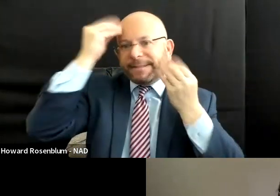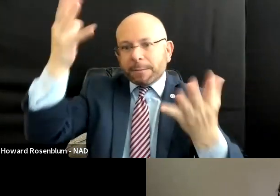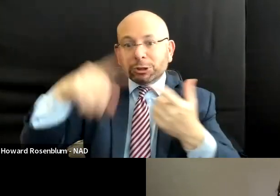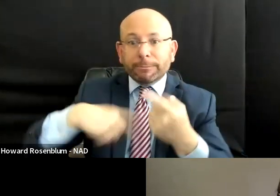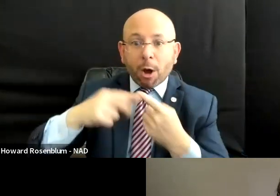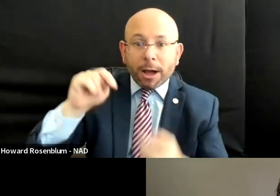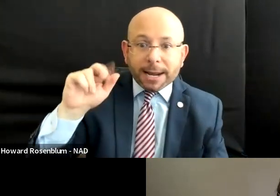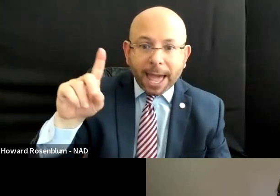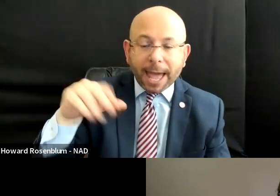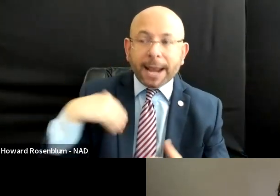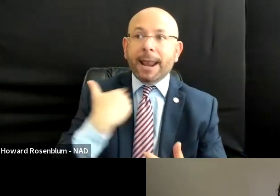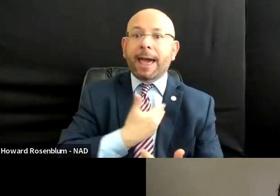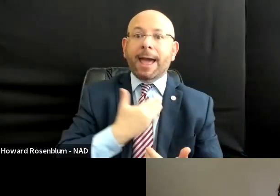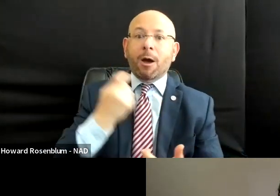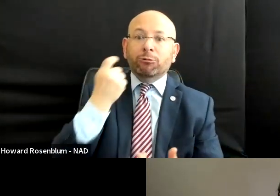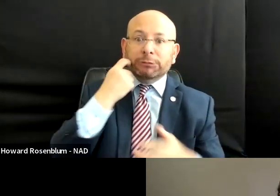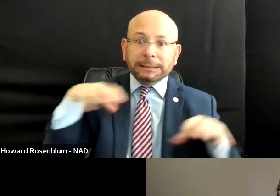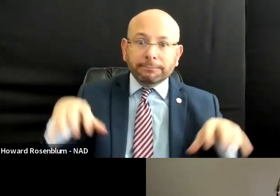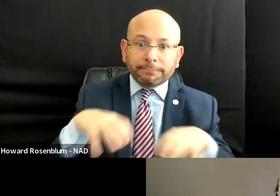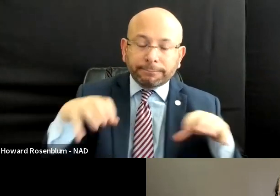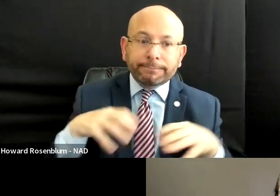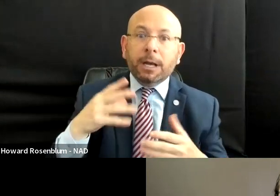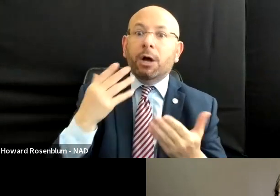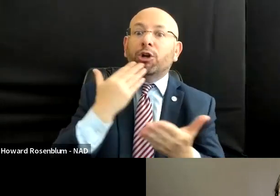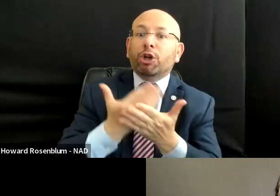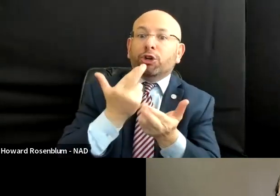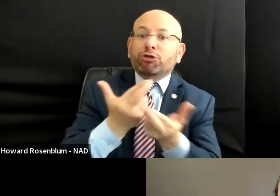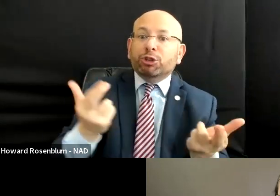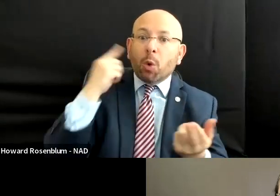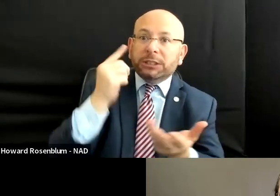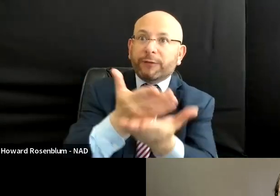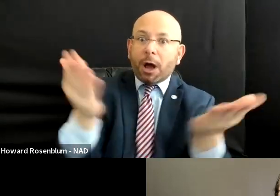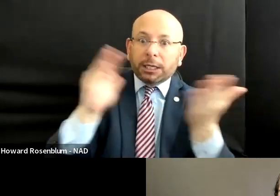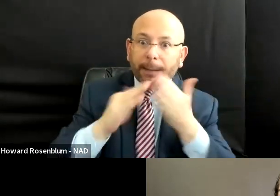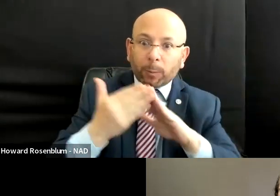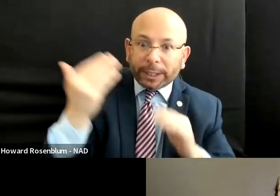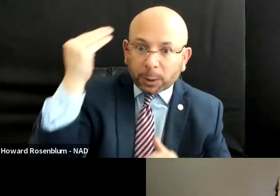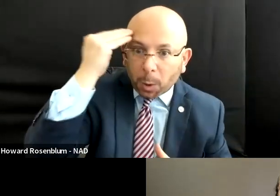So that's what we do with the youth. We also have programs related to communications and social media and